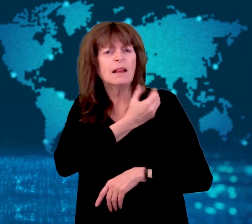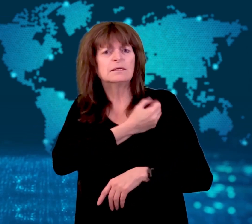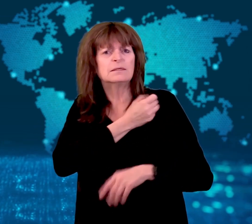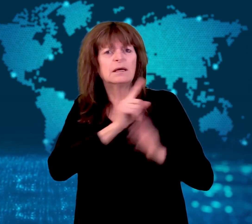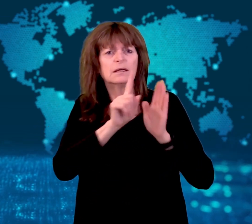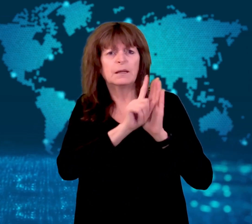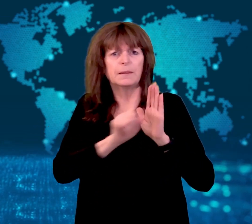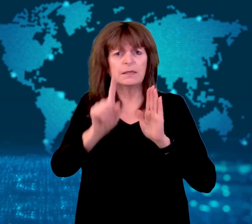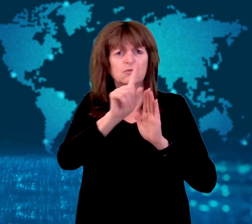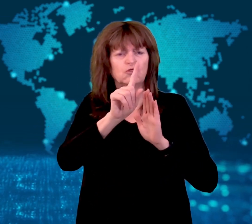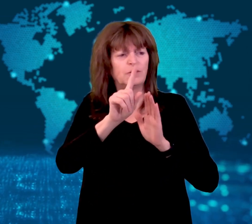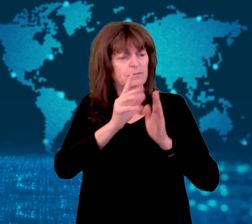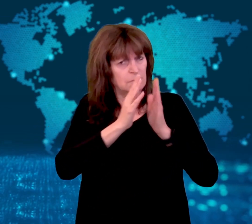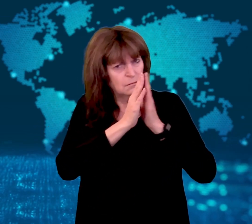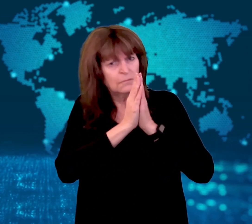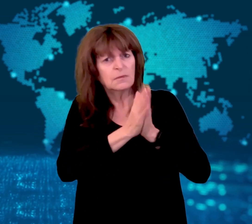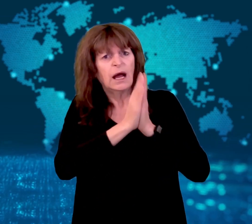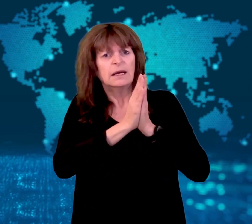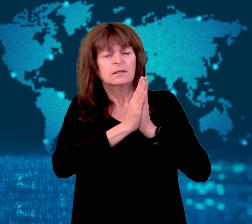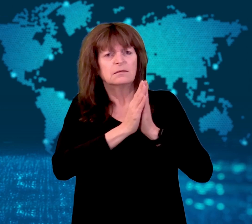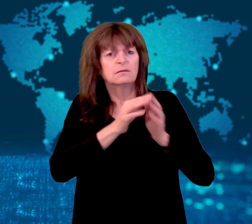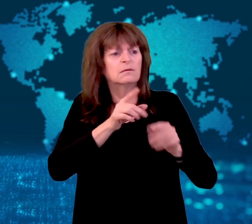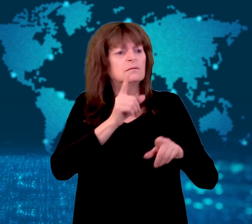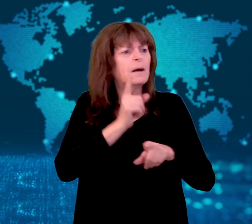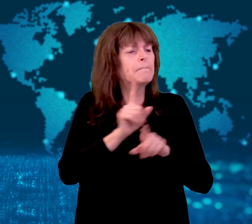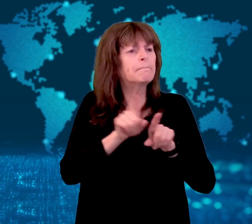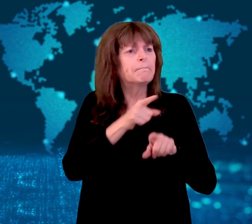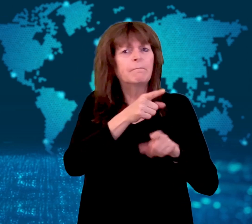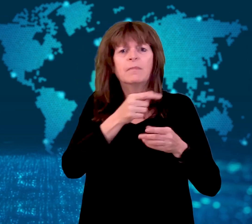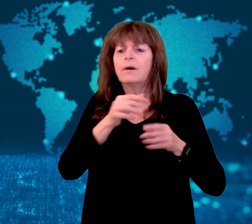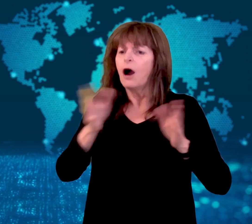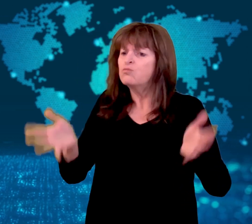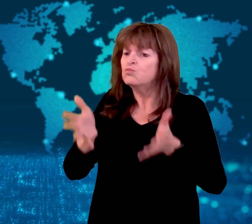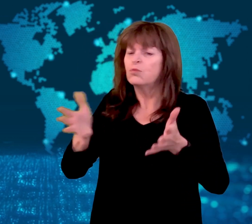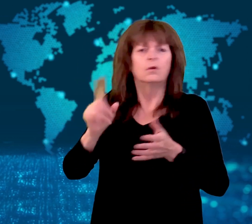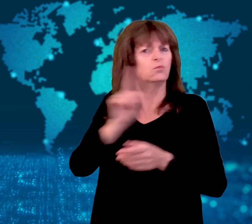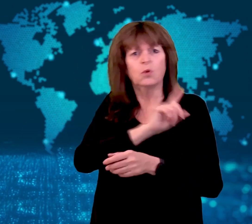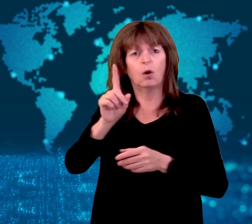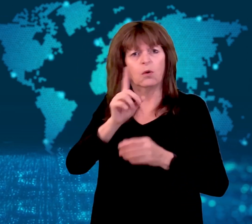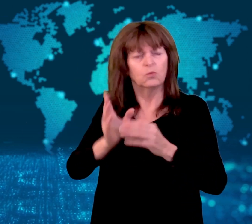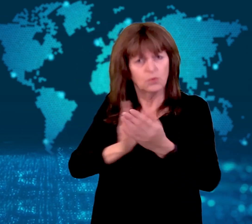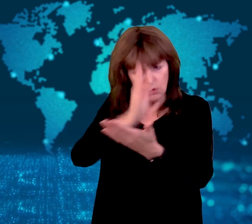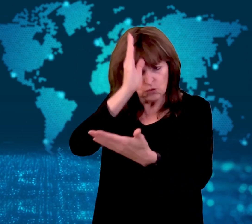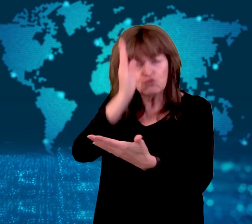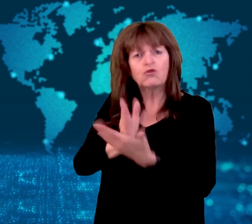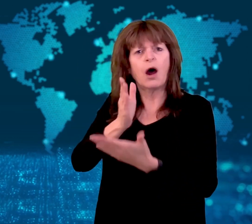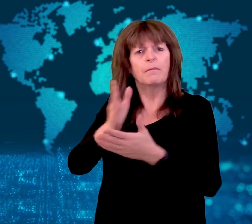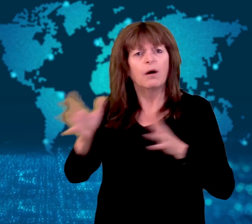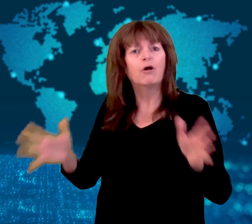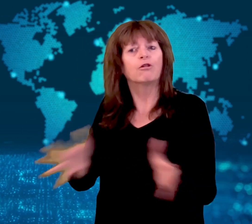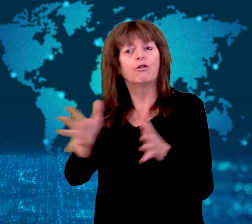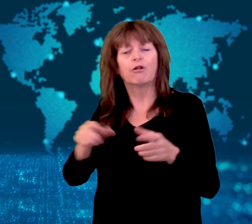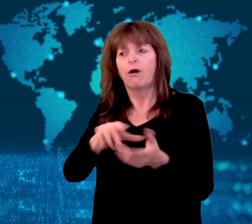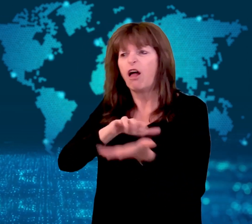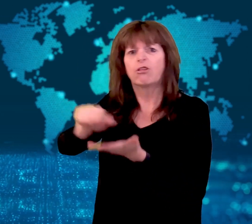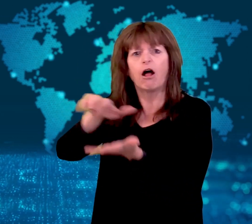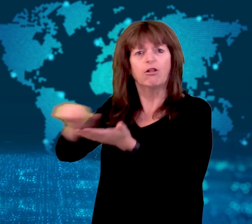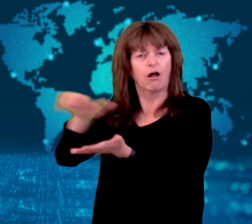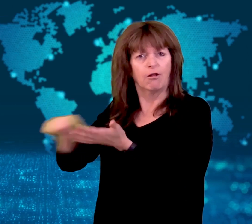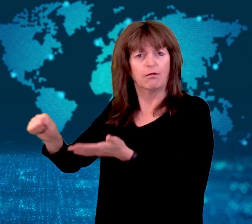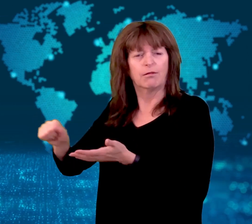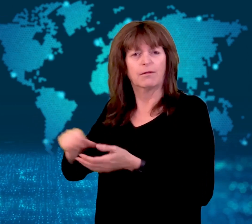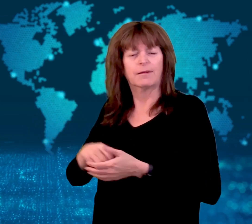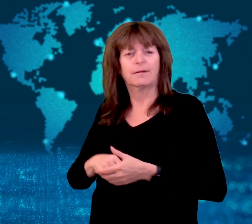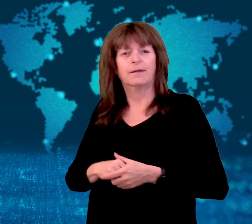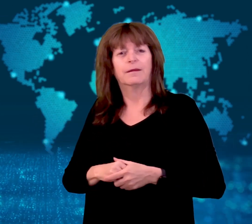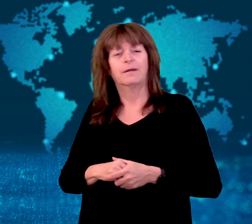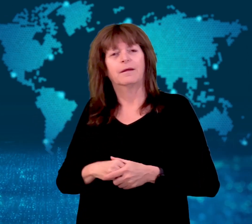leadership to discourage the wave of attacks.